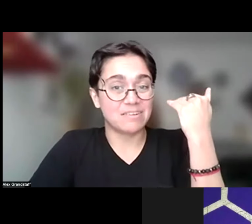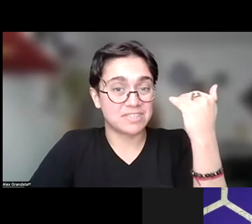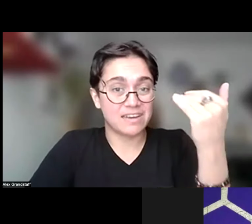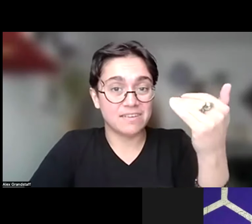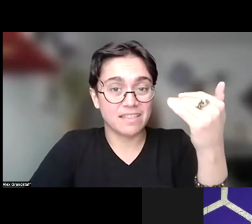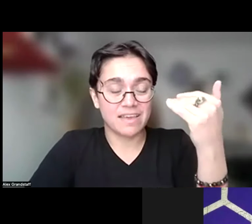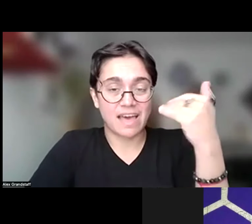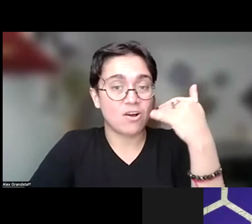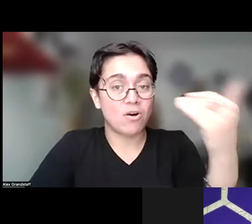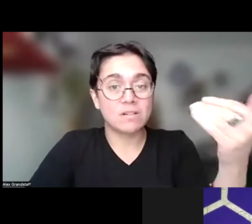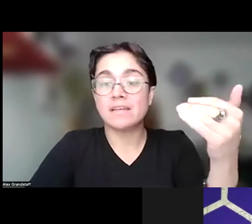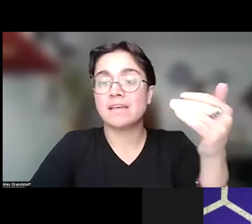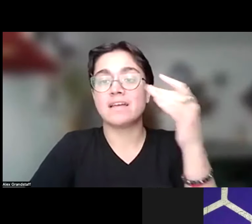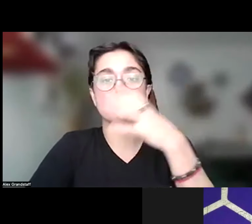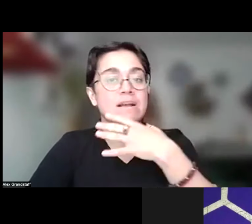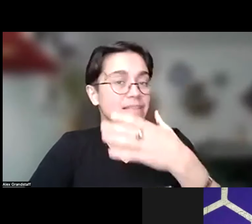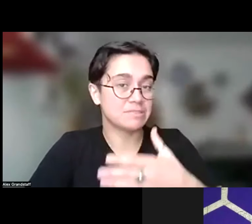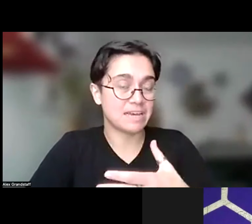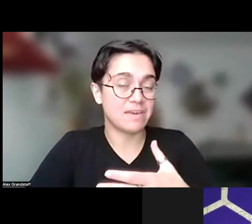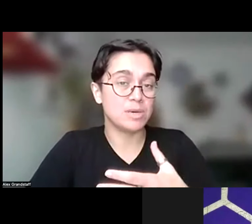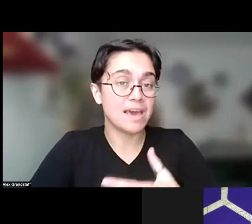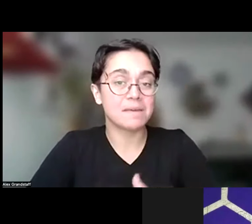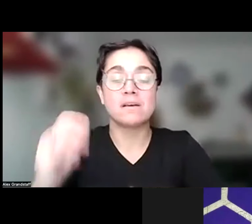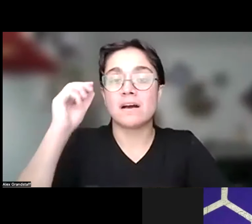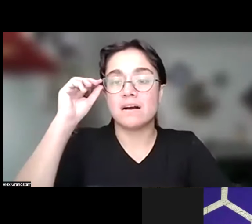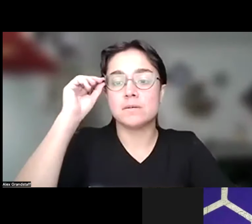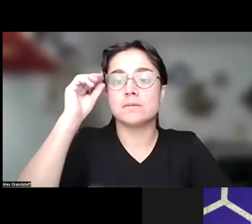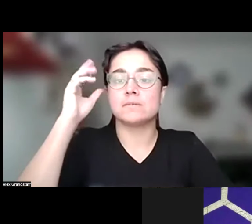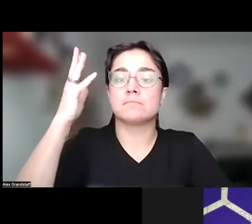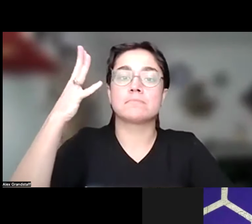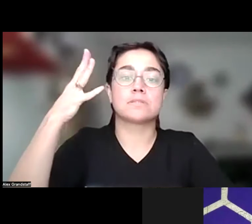and supporting autistic communities